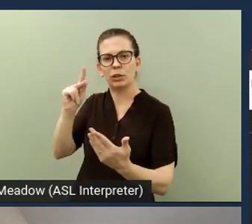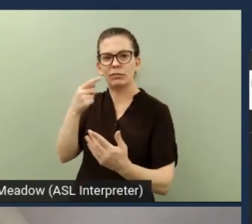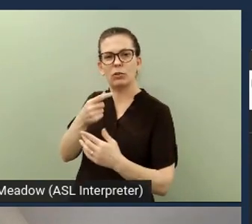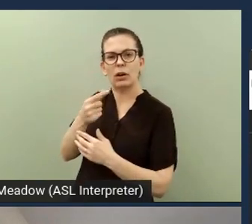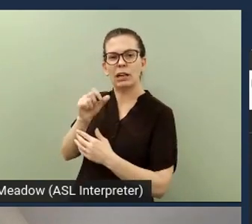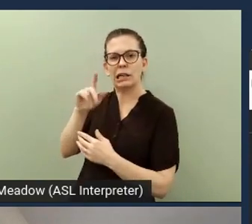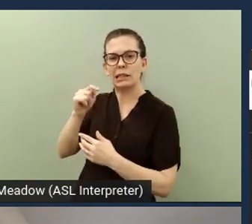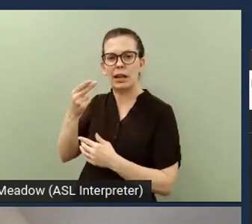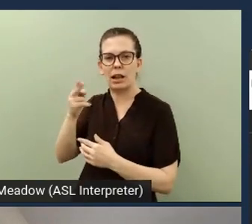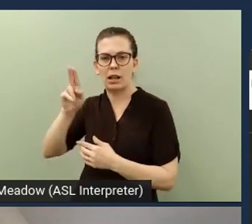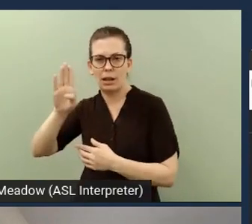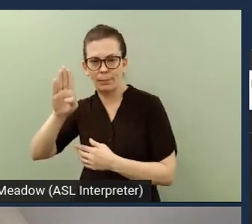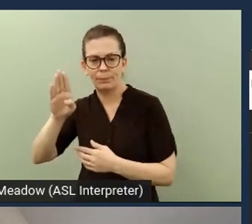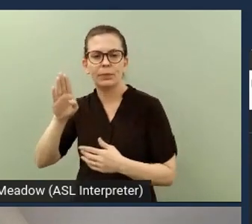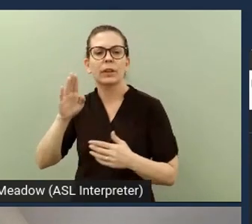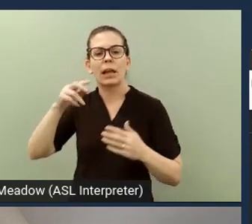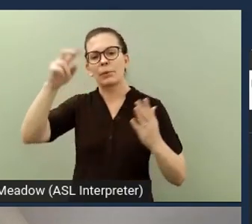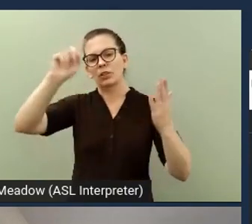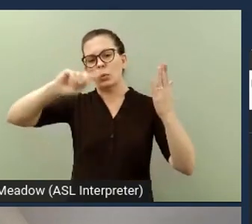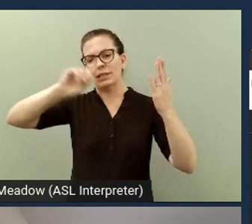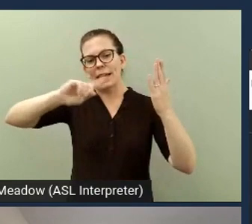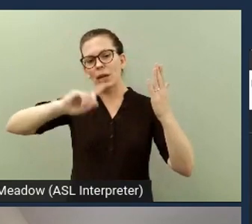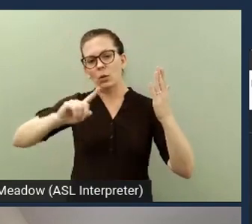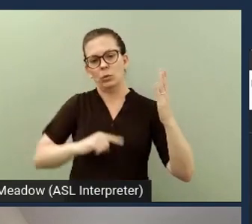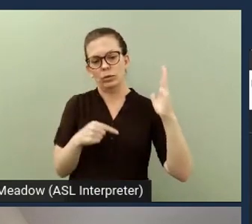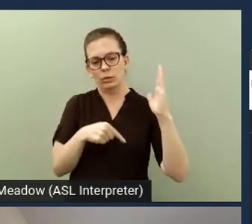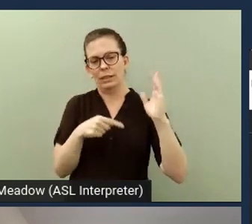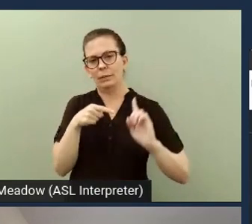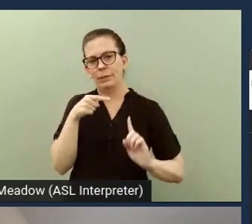Yeah, I'll just run down to the specific callback step